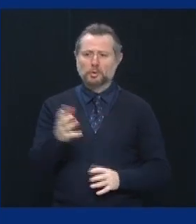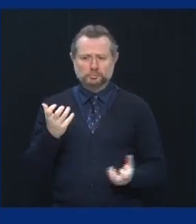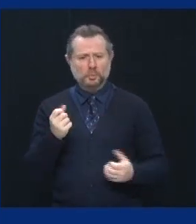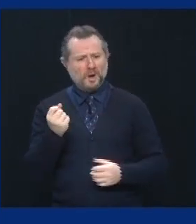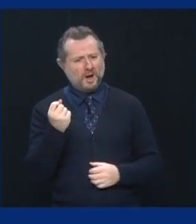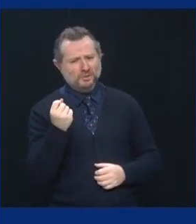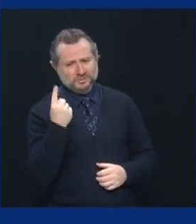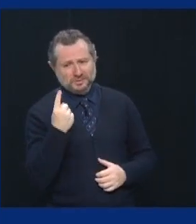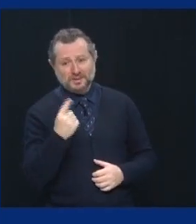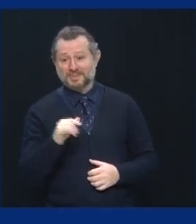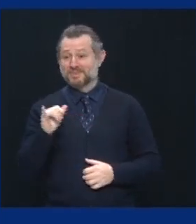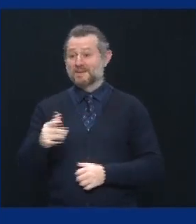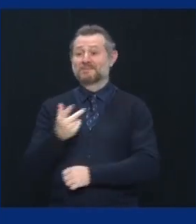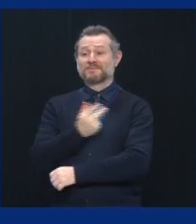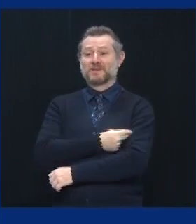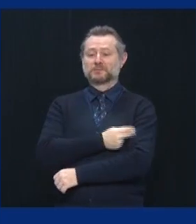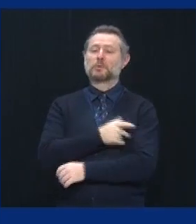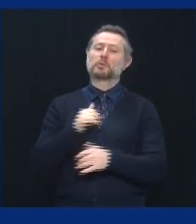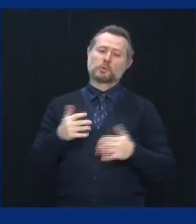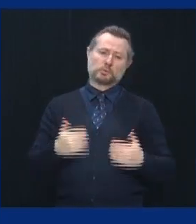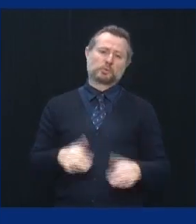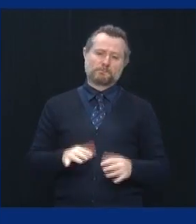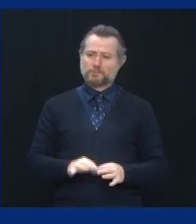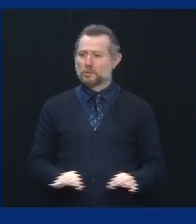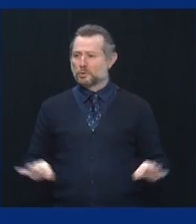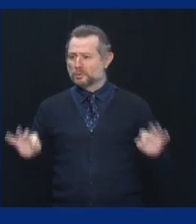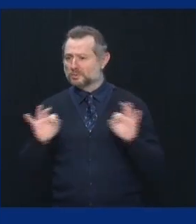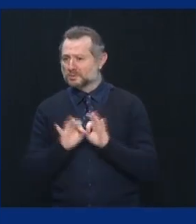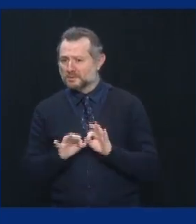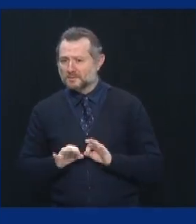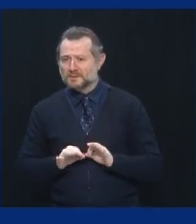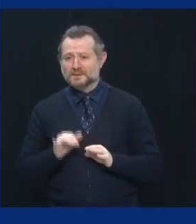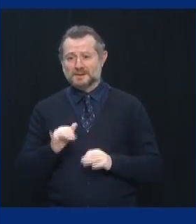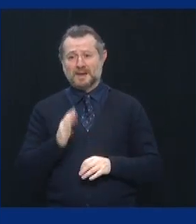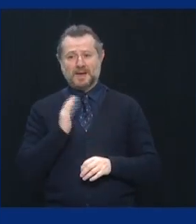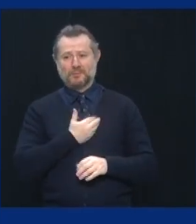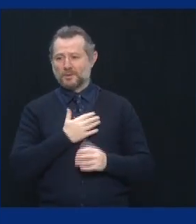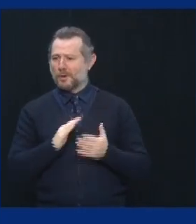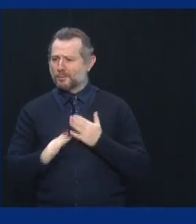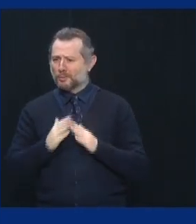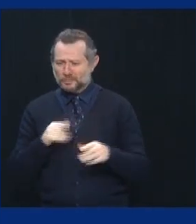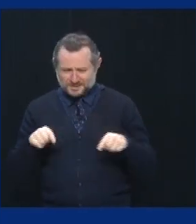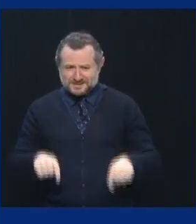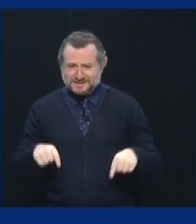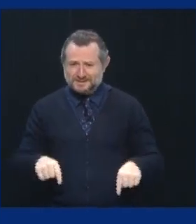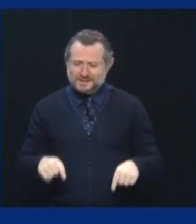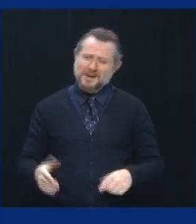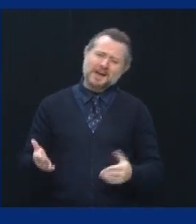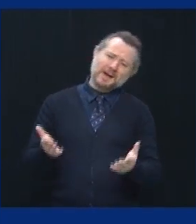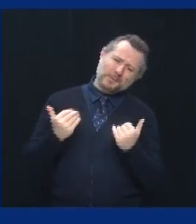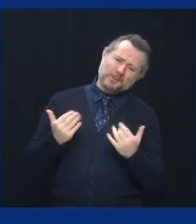BROOKLYN, I'M ASKING YOU TO TAKE THIS MOMENT VERY SERIOUSLY, TO UNDERSTAND HOW IMPORTANT HAVING